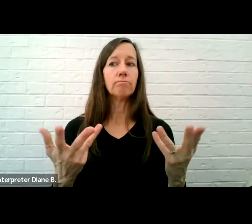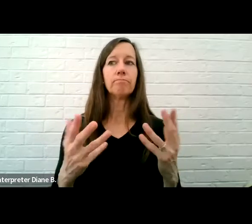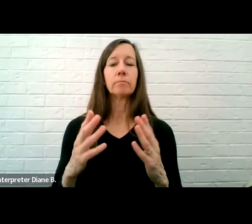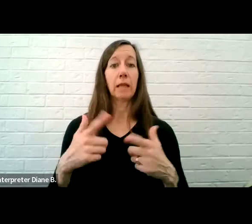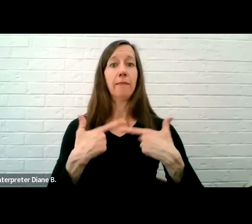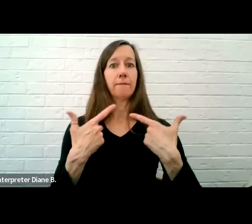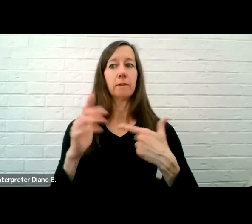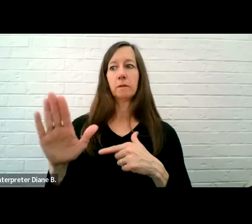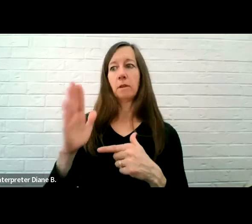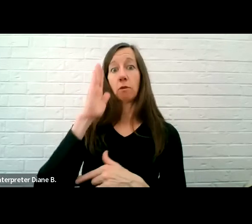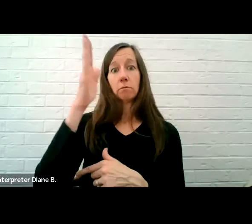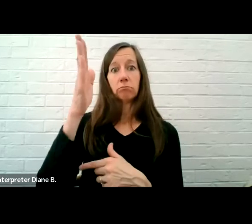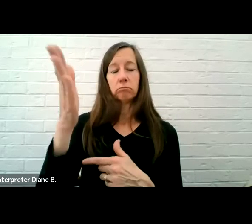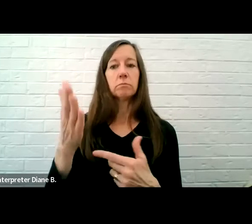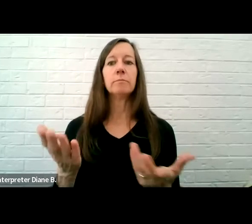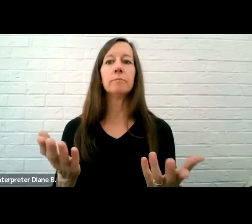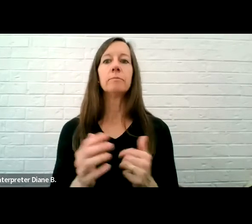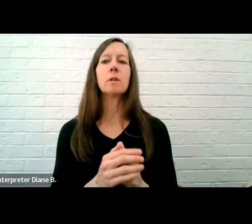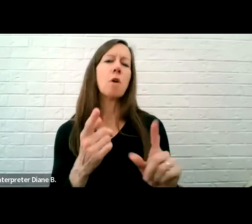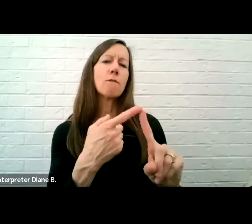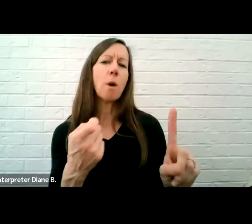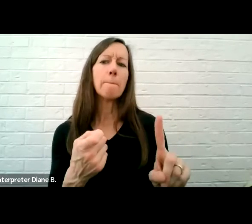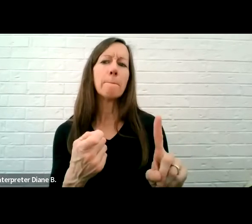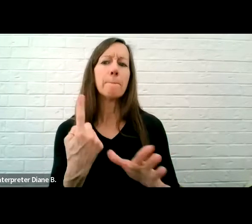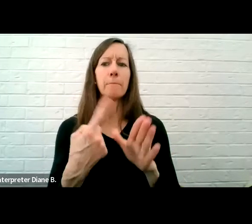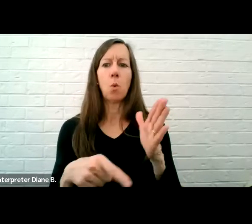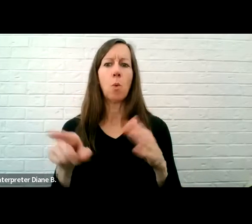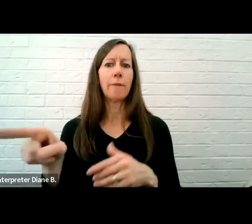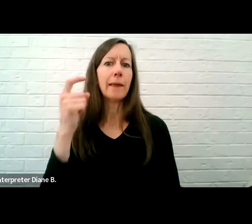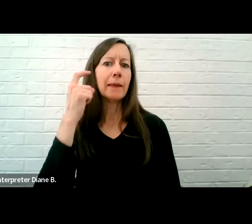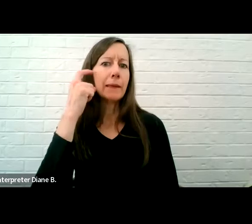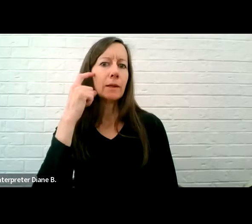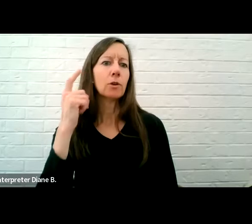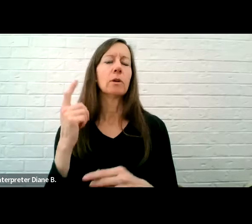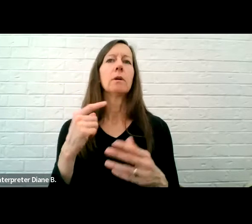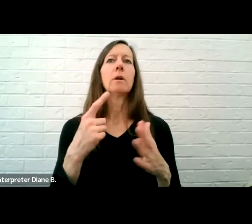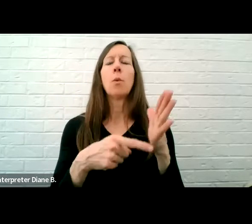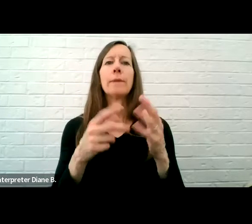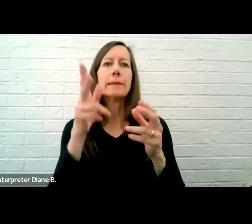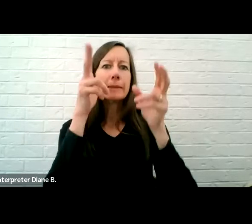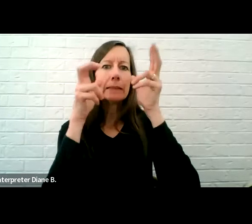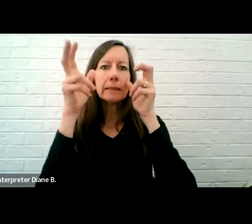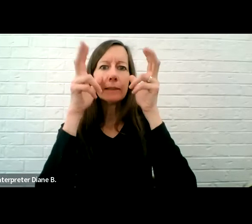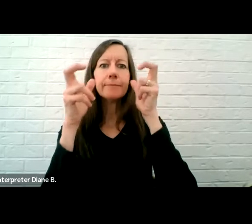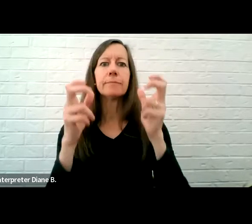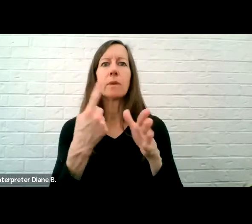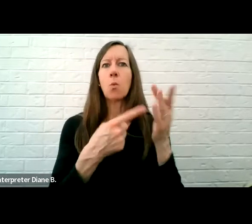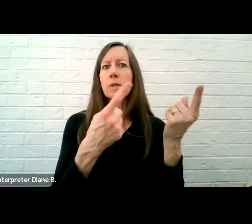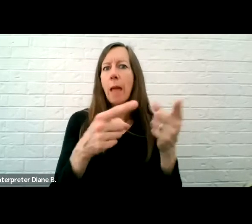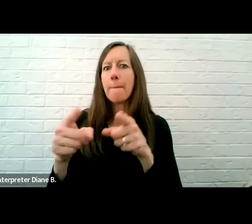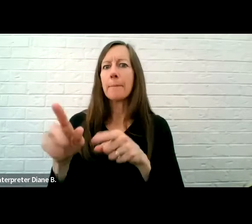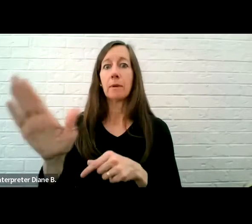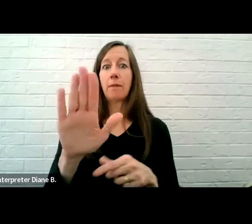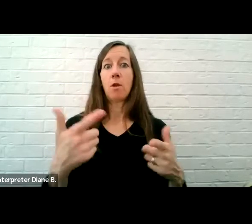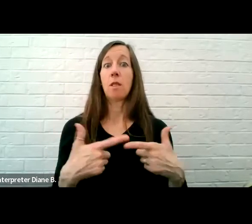come from what they hear and what they see and what's going on in their life, and people with